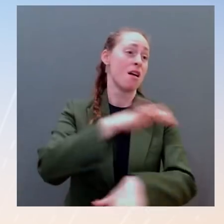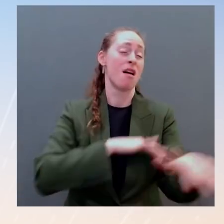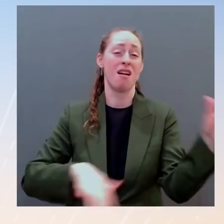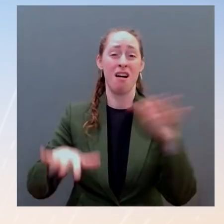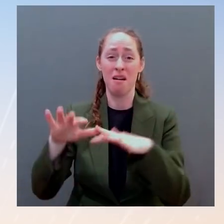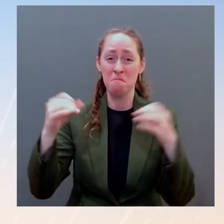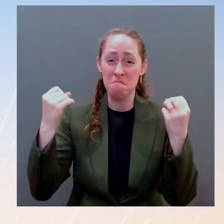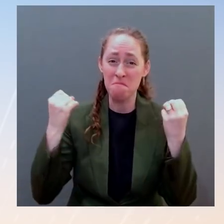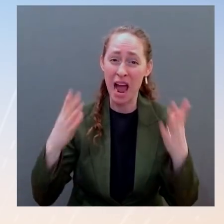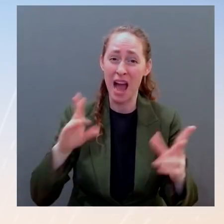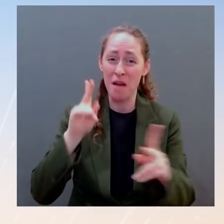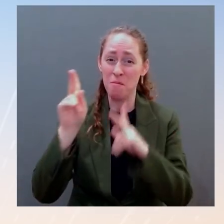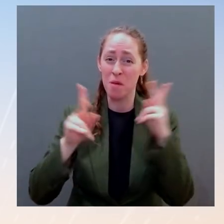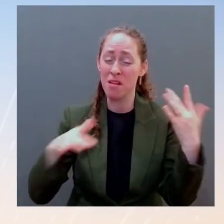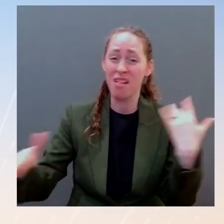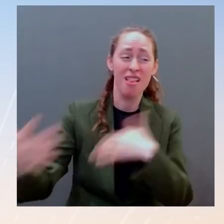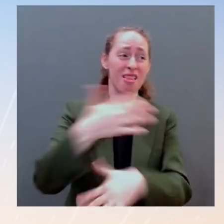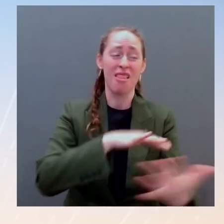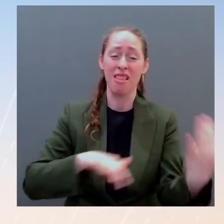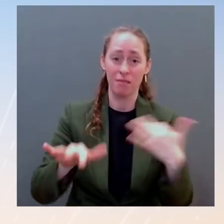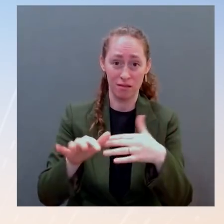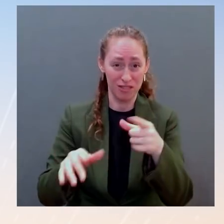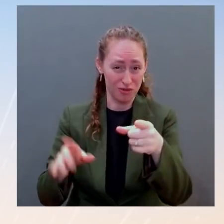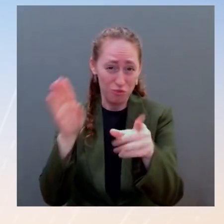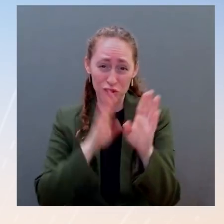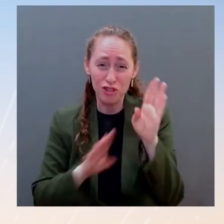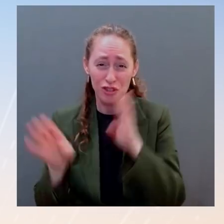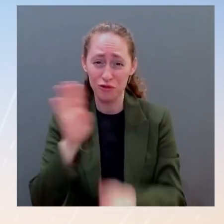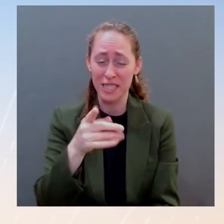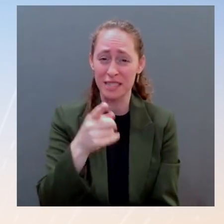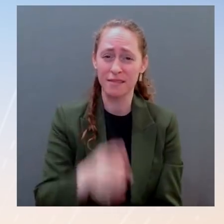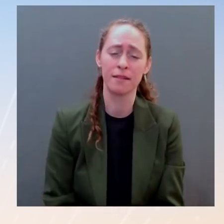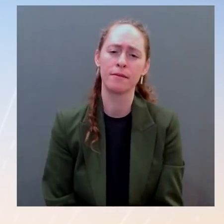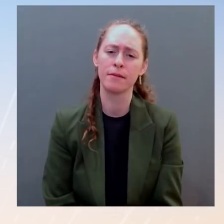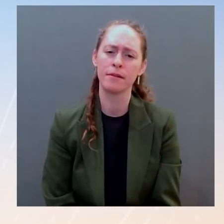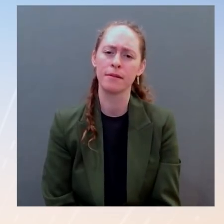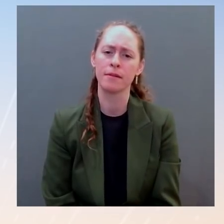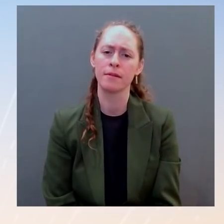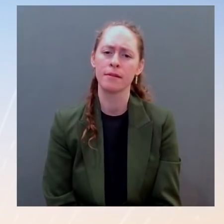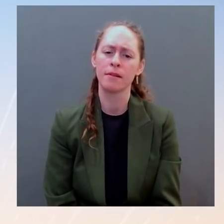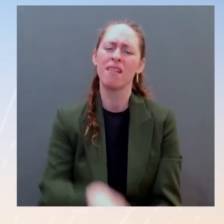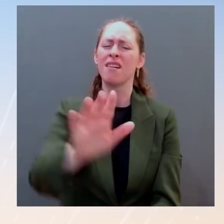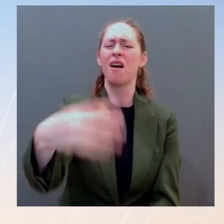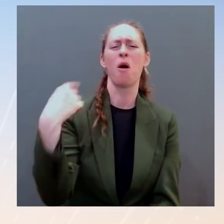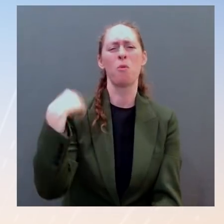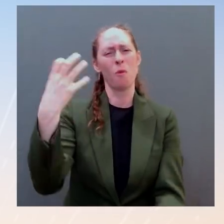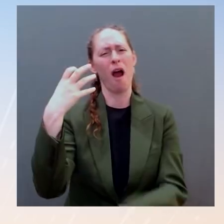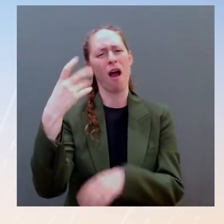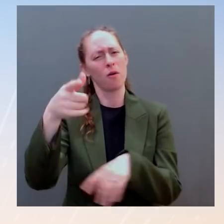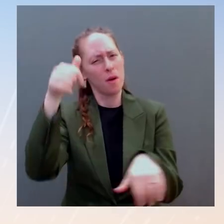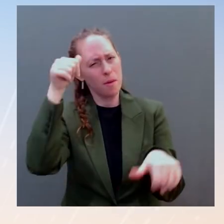that Title 42 is not an immigration policy or an immigration authority. It's a health authority. So, yes, it was coordinated